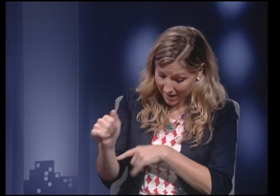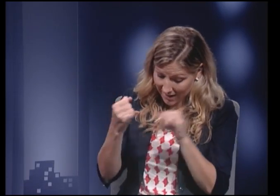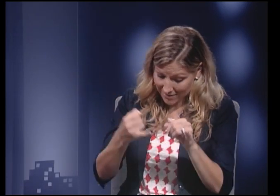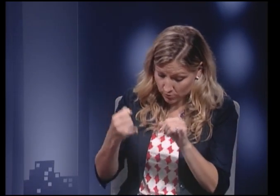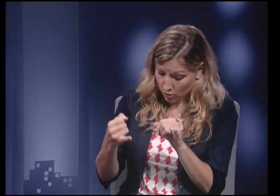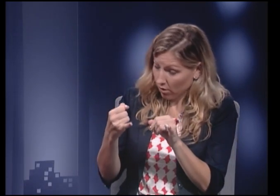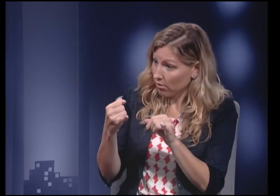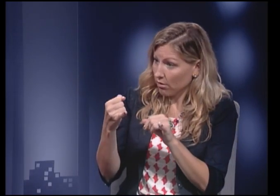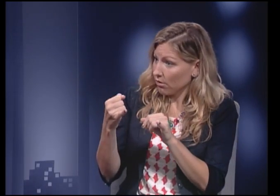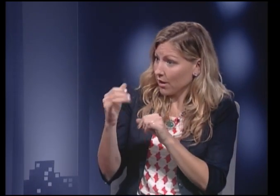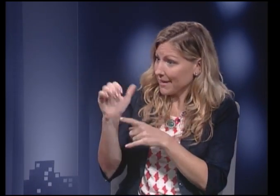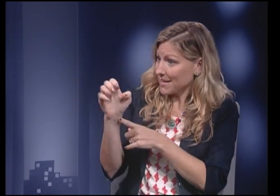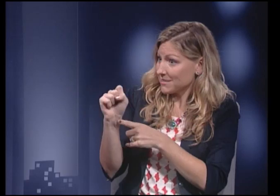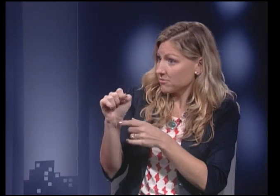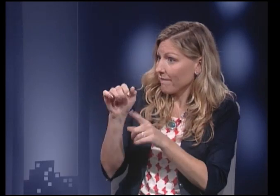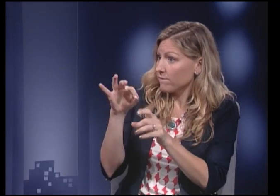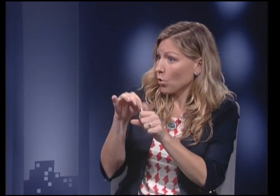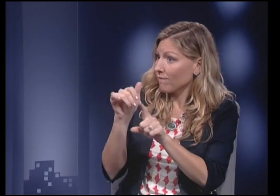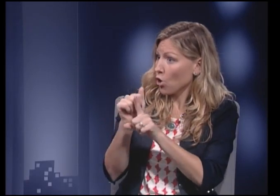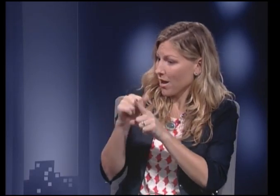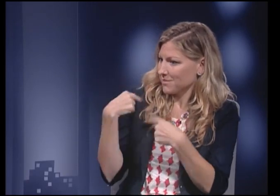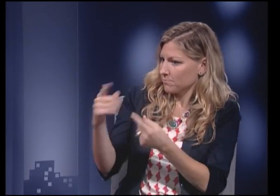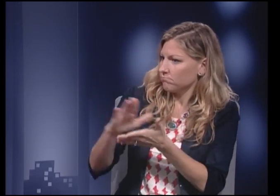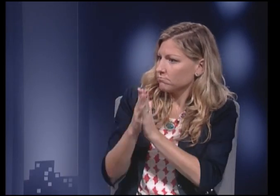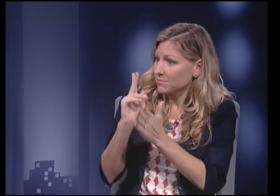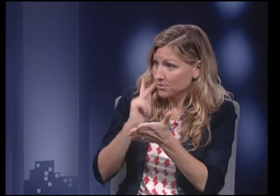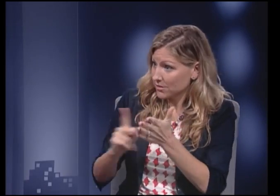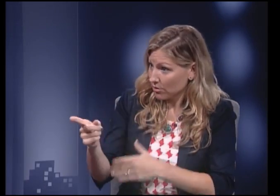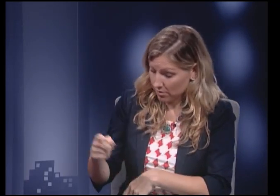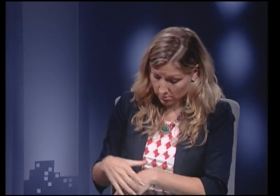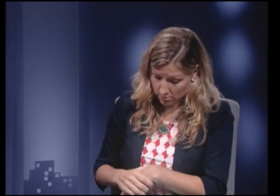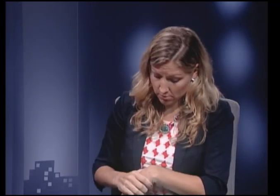How many is your office aware of since you have become Secretary of State?